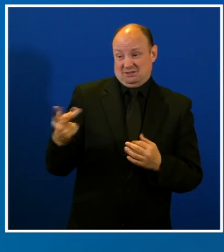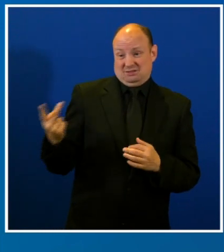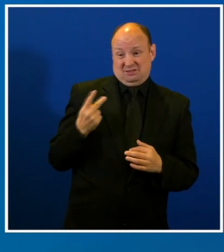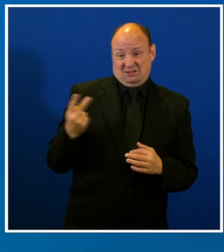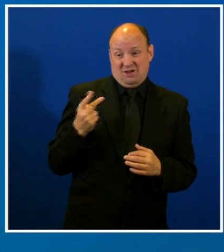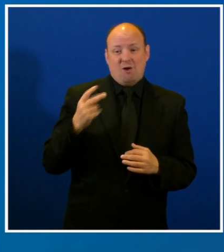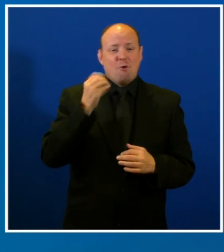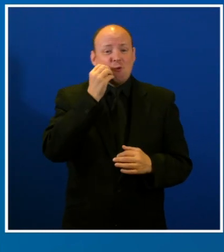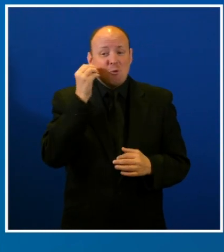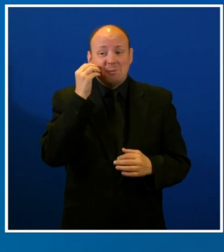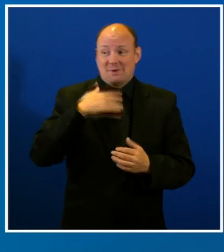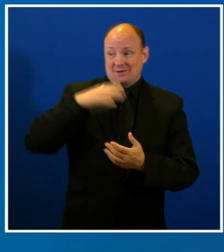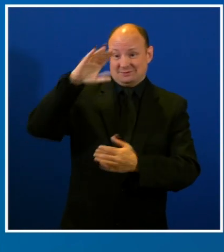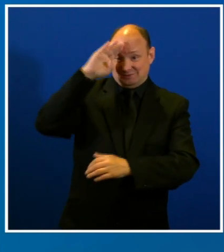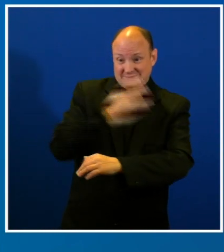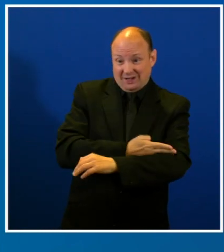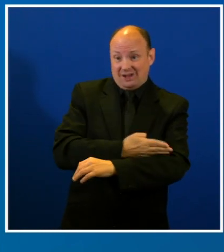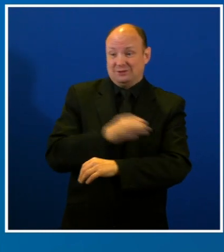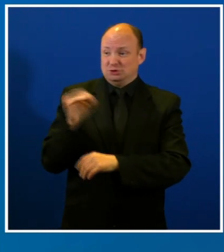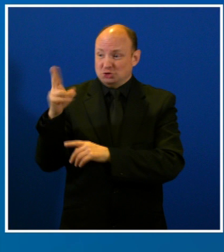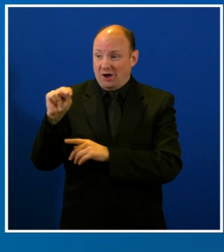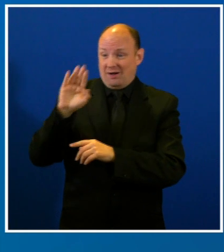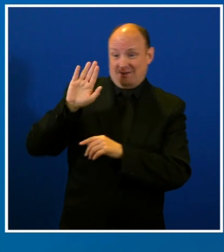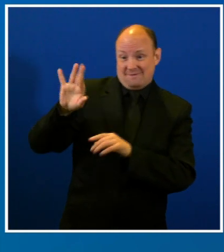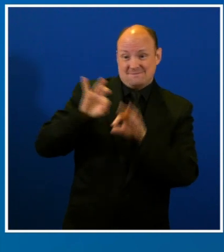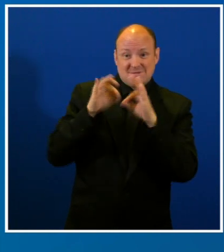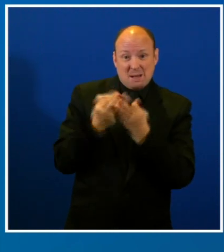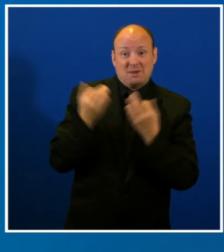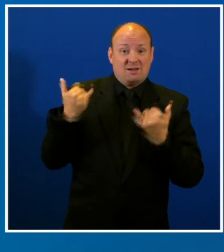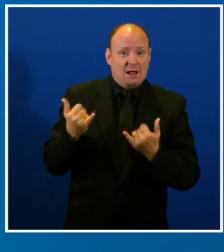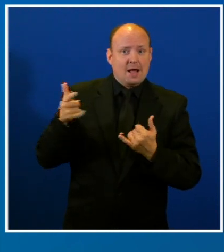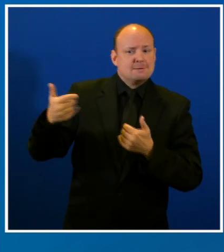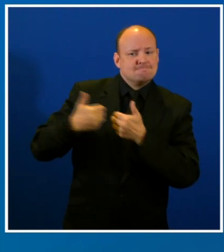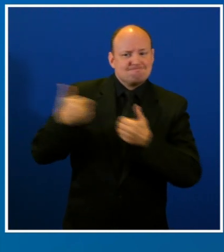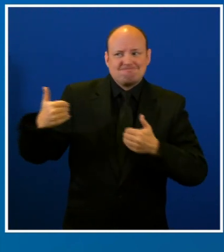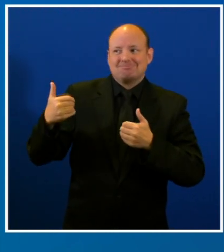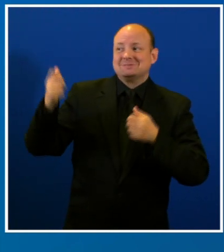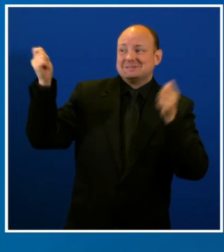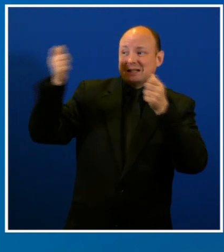John and family will be celebrating without us. And we're just cooking a smaller